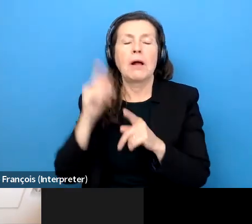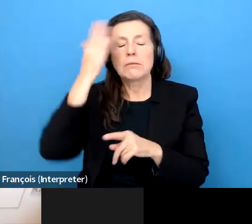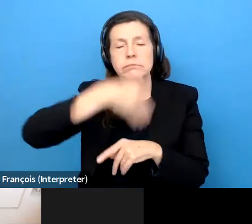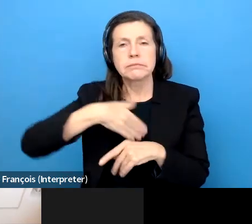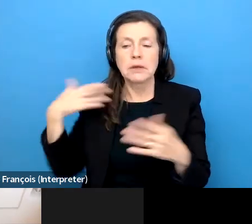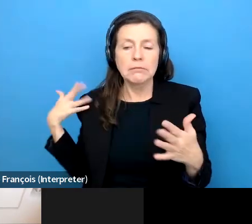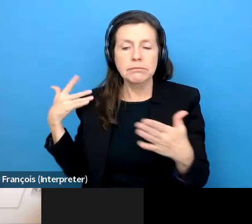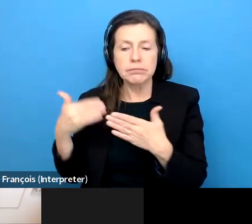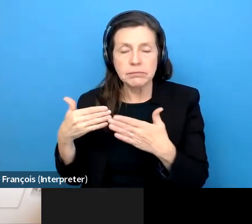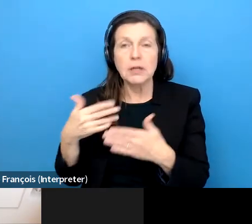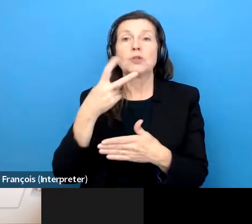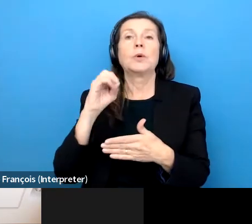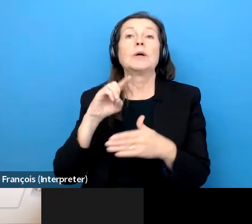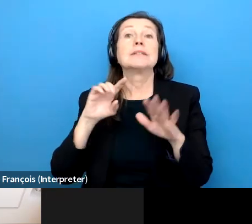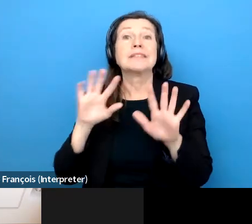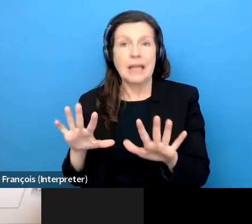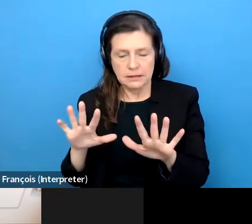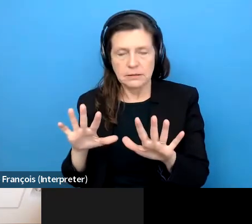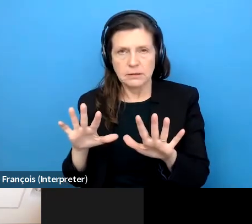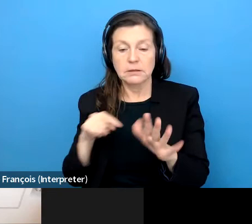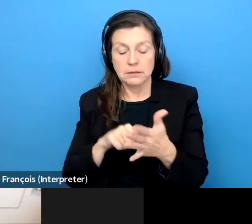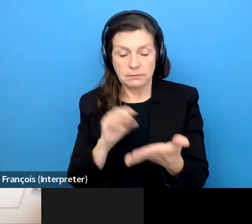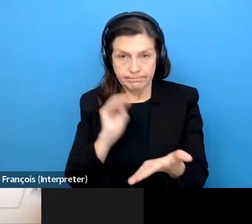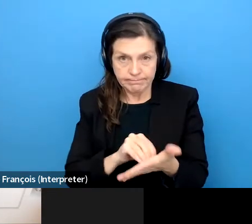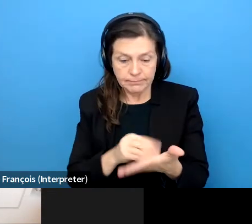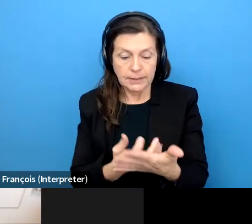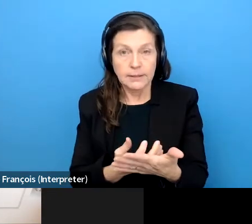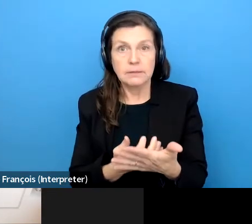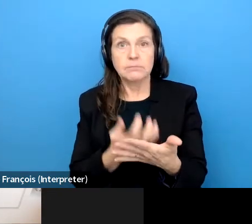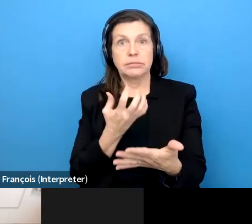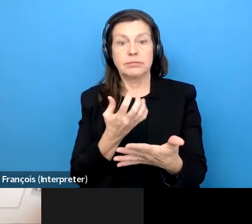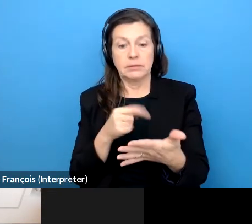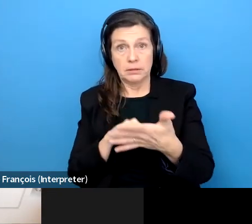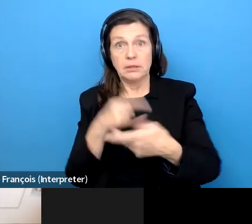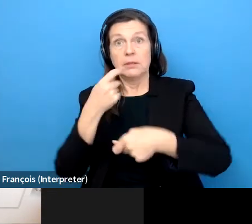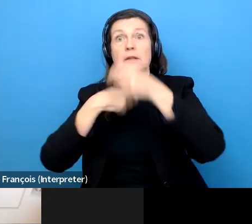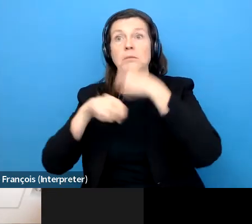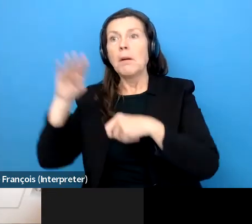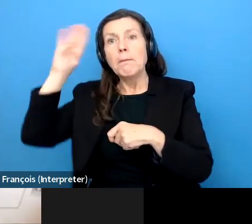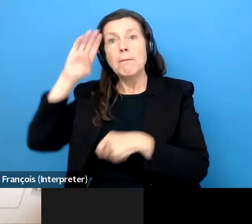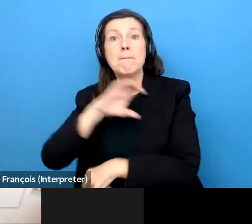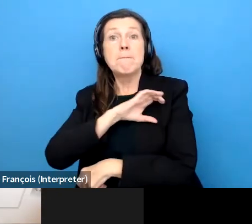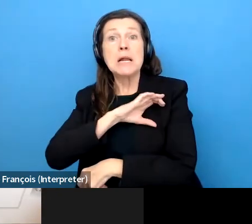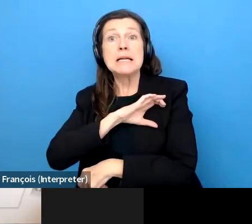to identify, locate and mostly the arrest of people who are exploiting and trafficking,